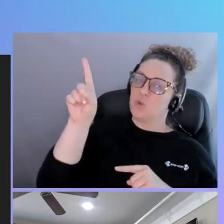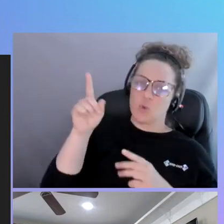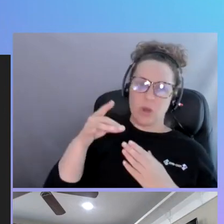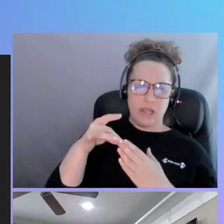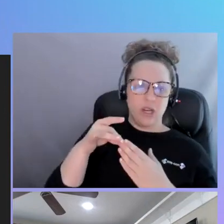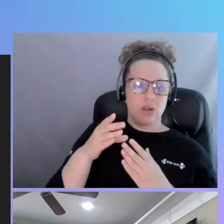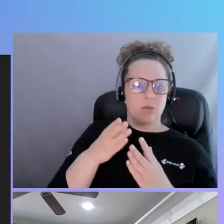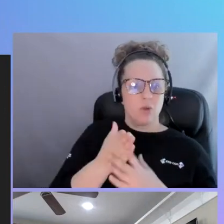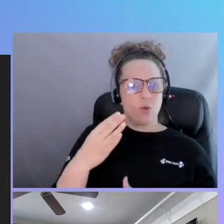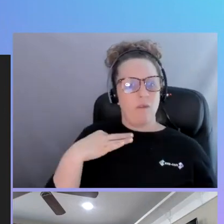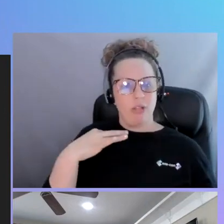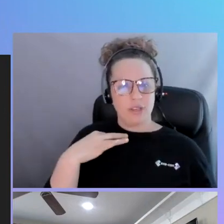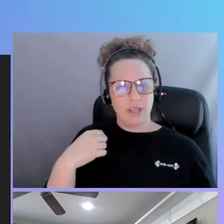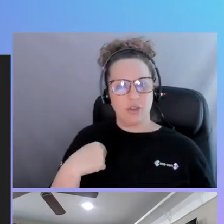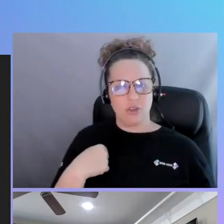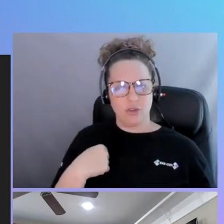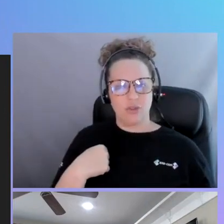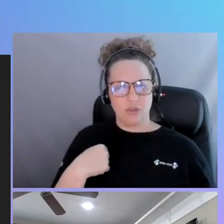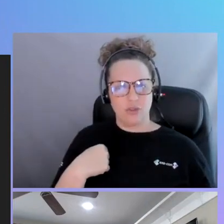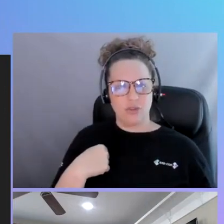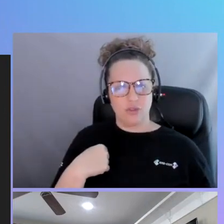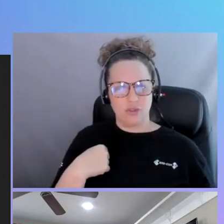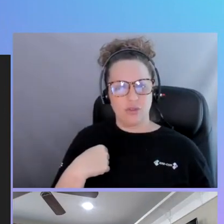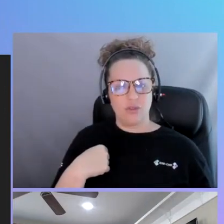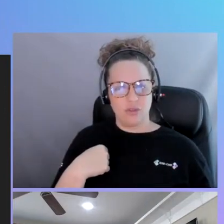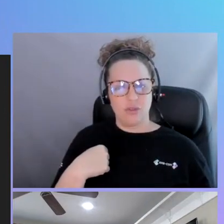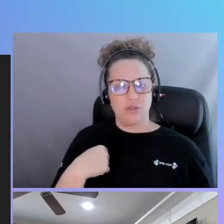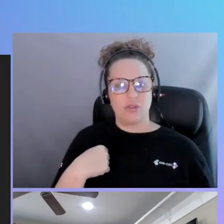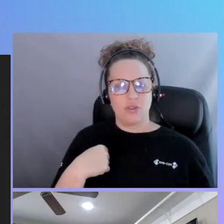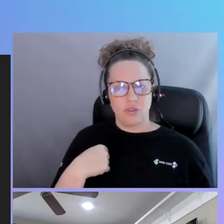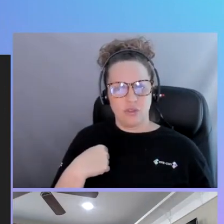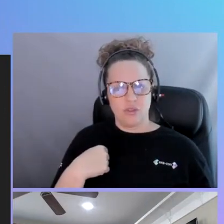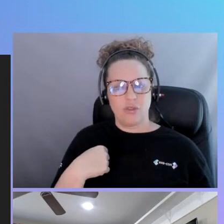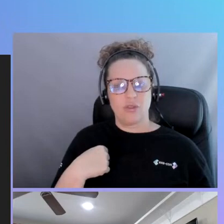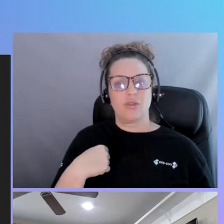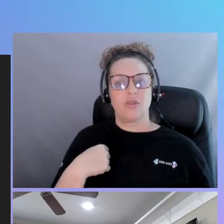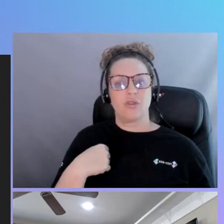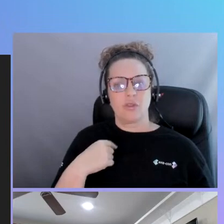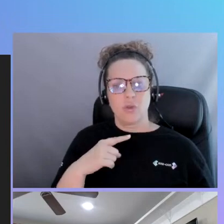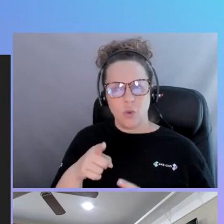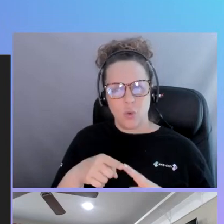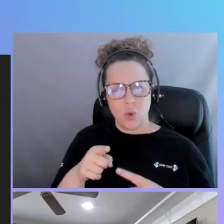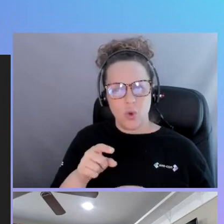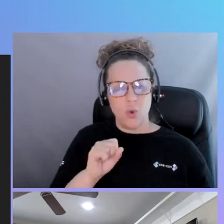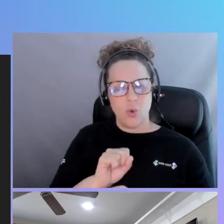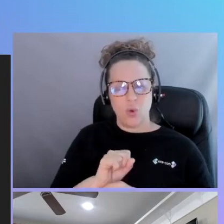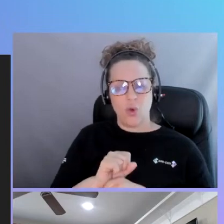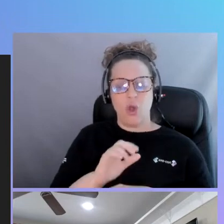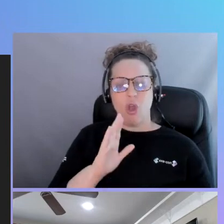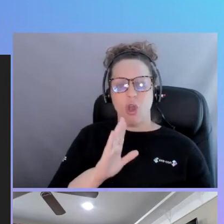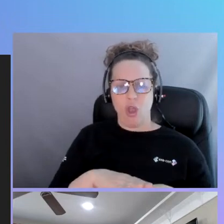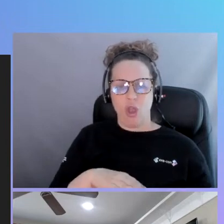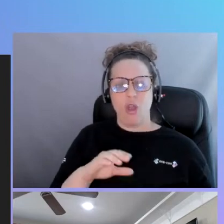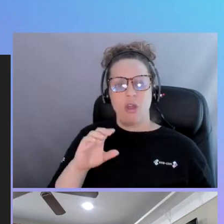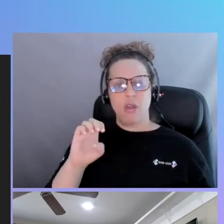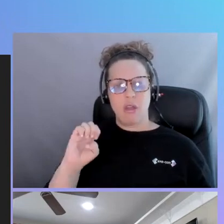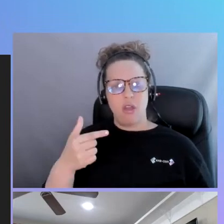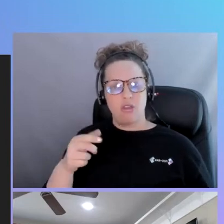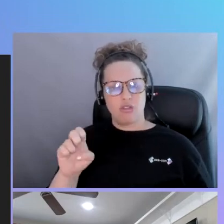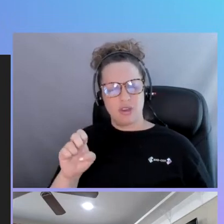when you work on an ERG, a lot of the work you do is volunteer